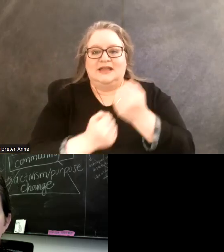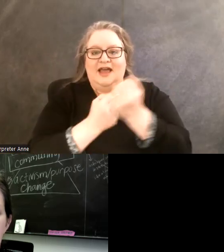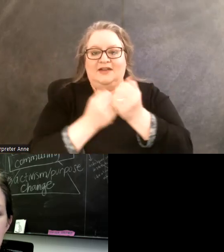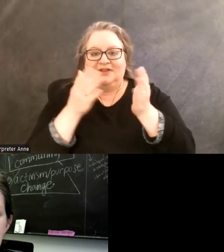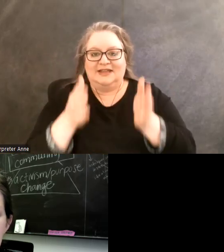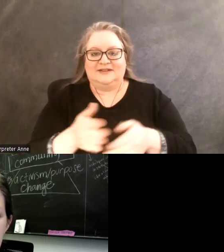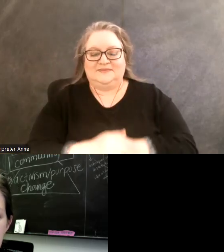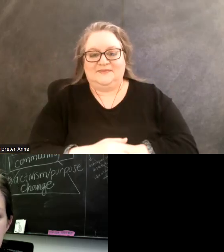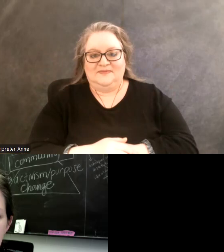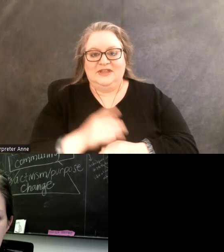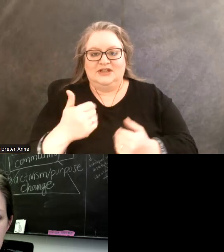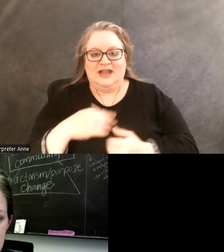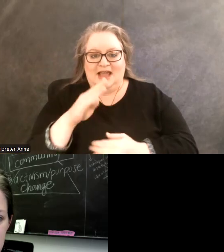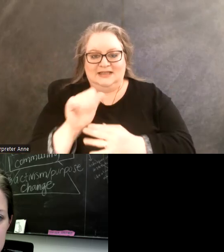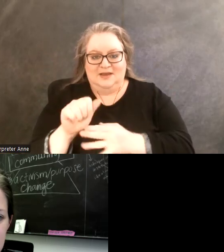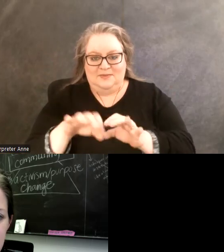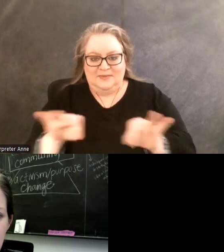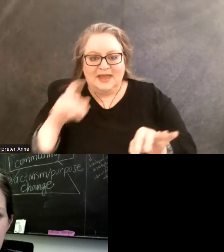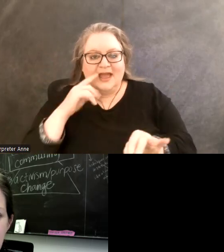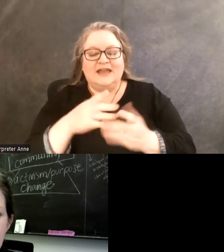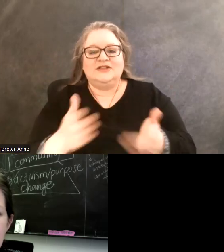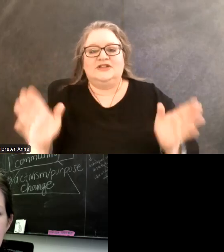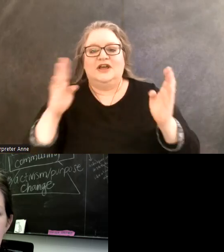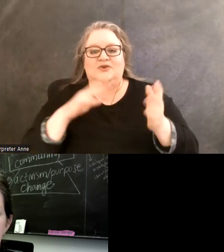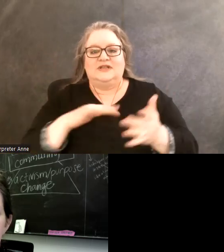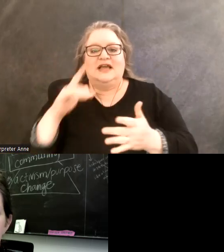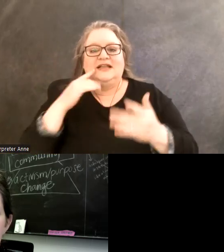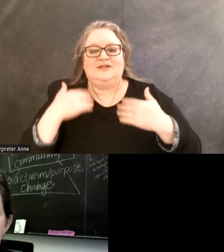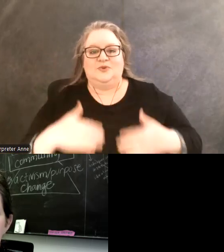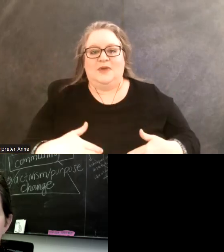She has a BA in General Studies in the Humanities concentrating